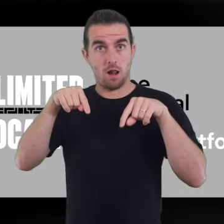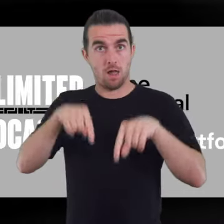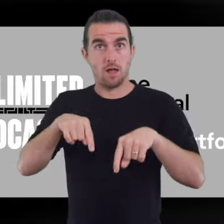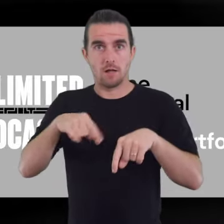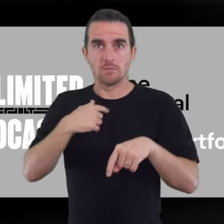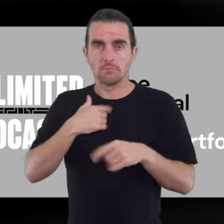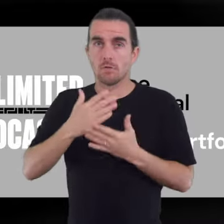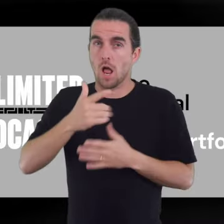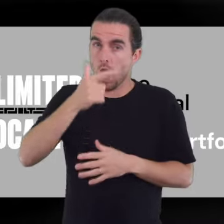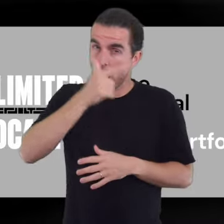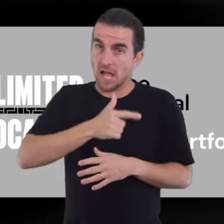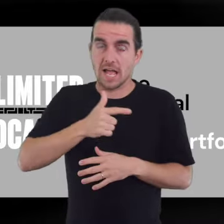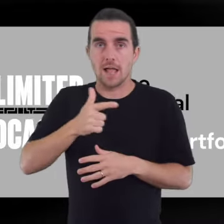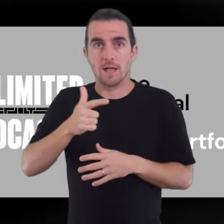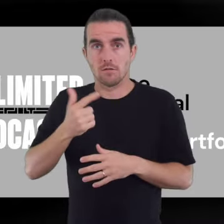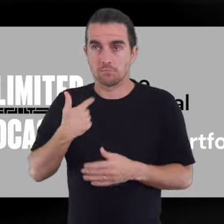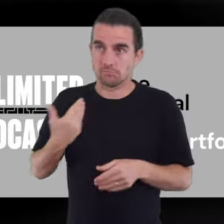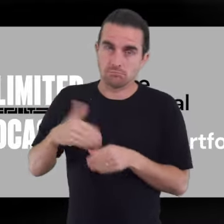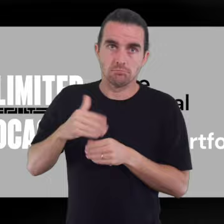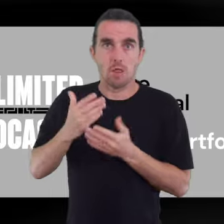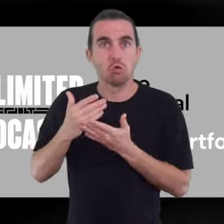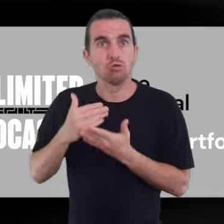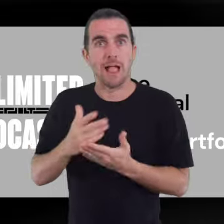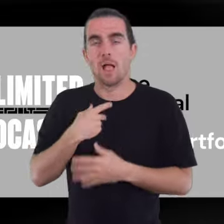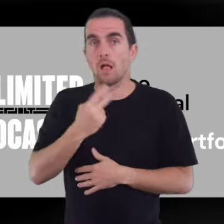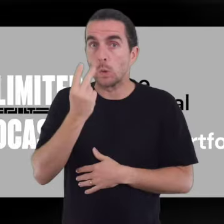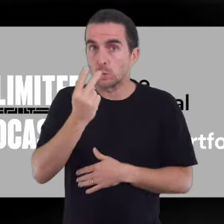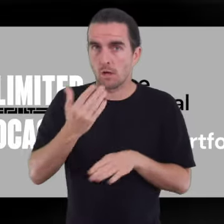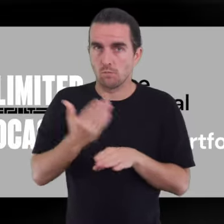So, at the festival, I'm actually lucky enough to be sharing two pieces of work.